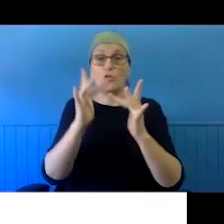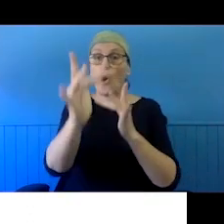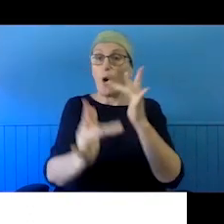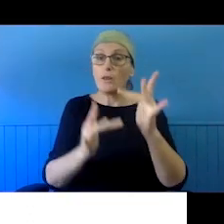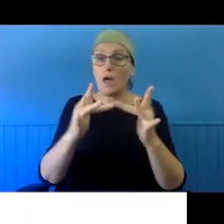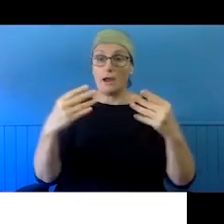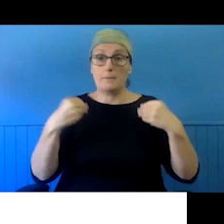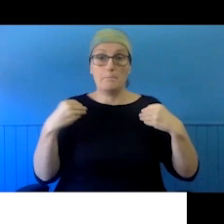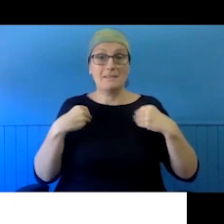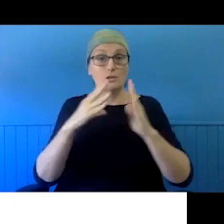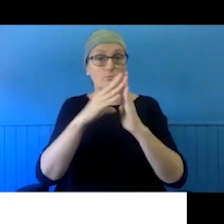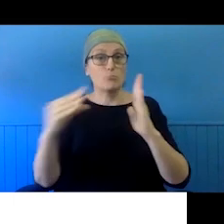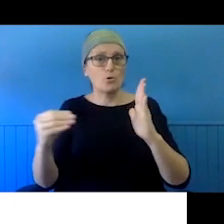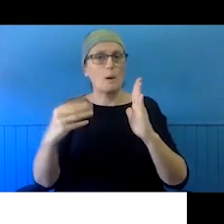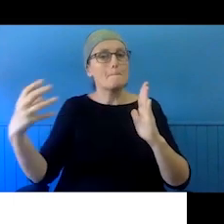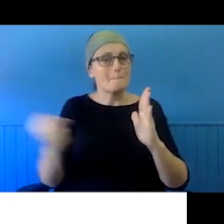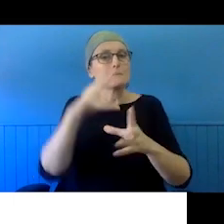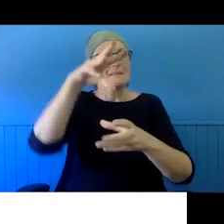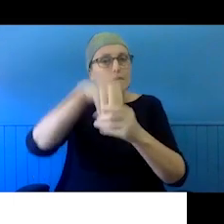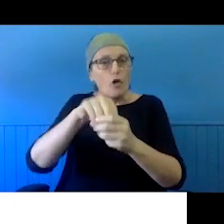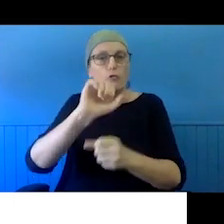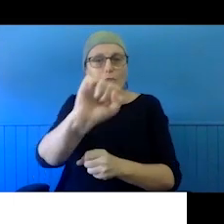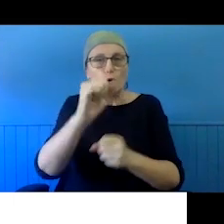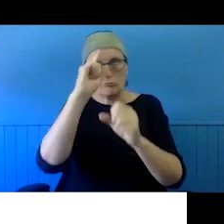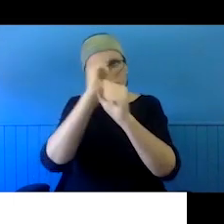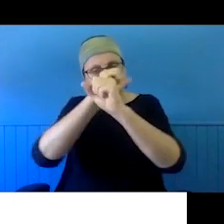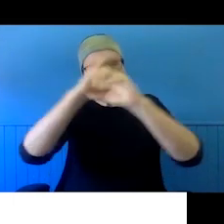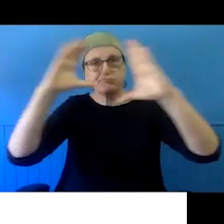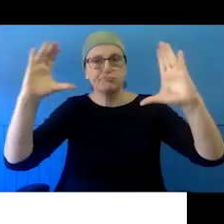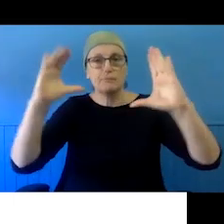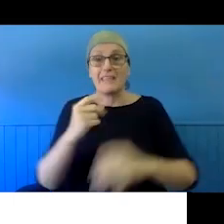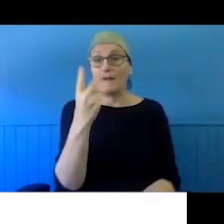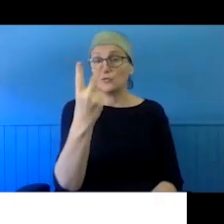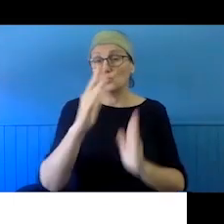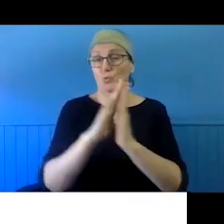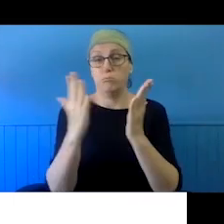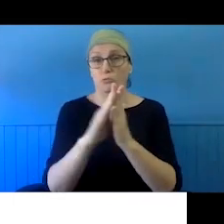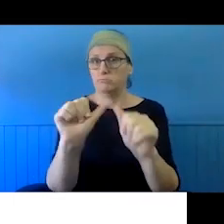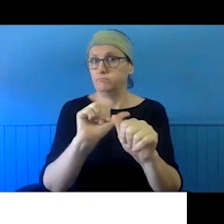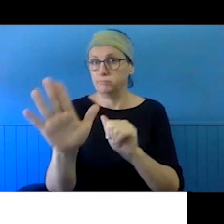there's two books that I'd really recommend. One's by Simon Sinek,